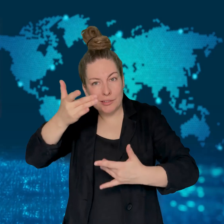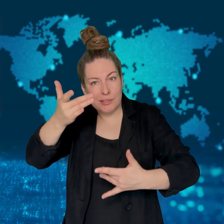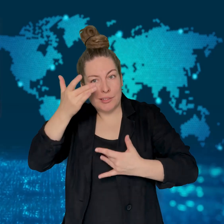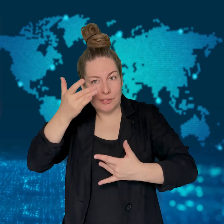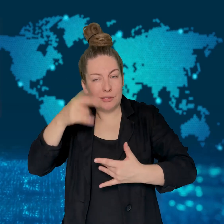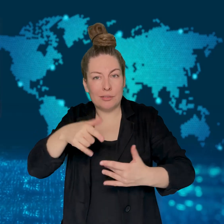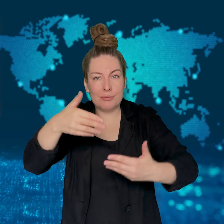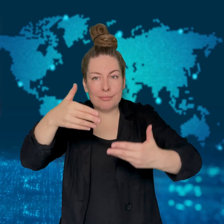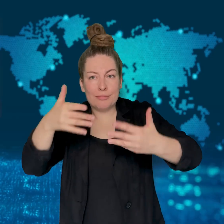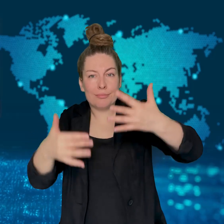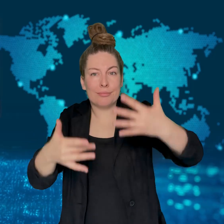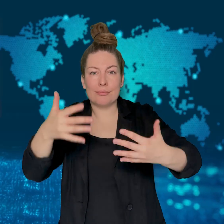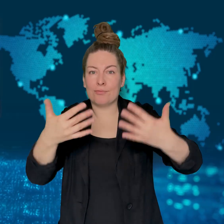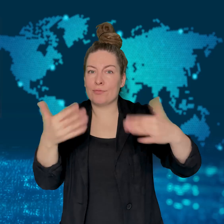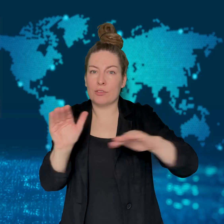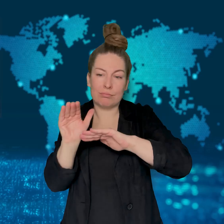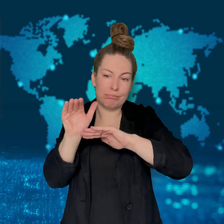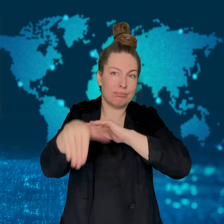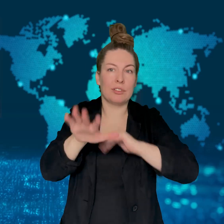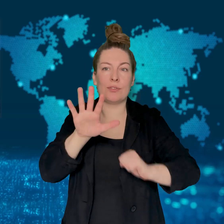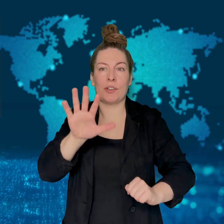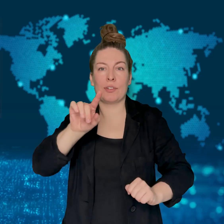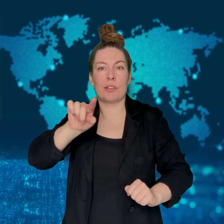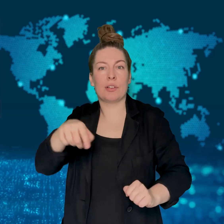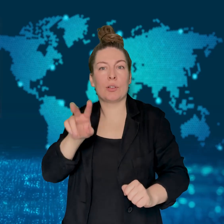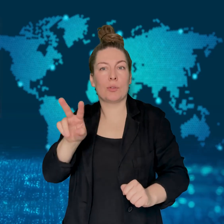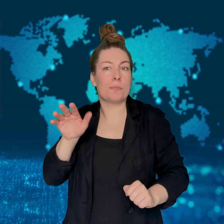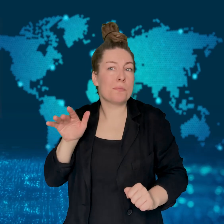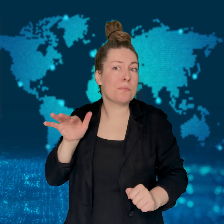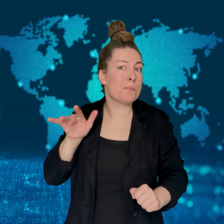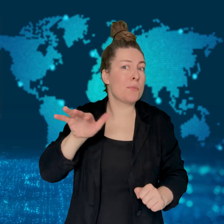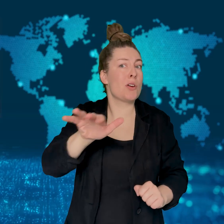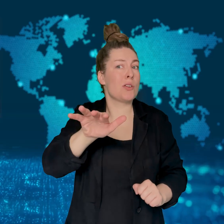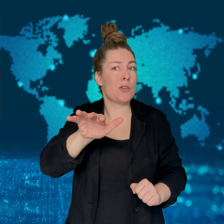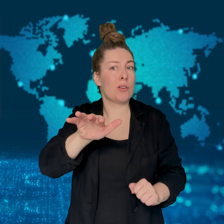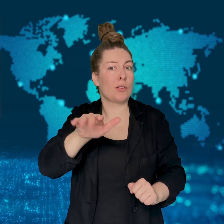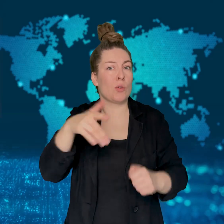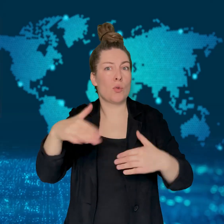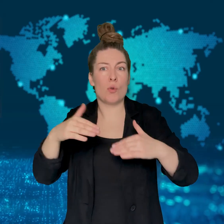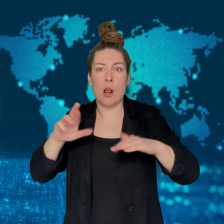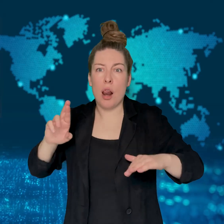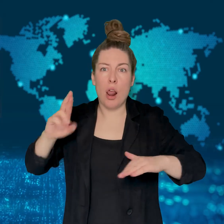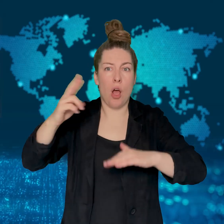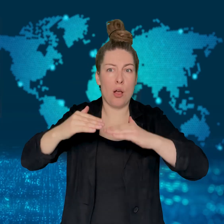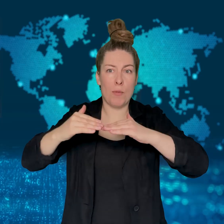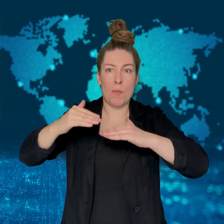The number of cases reached over 5.2 million,